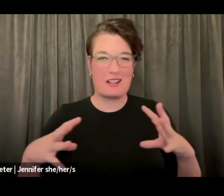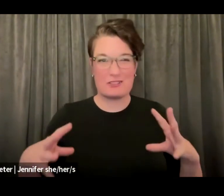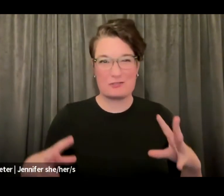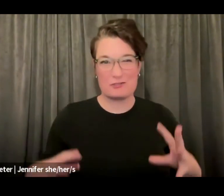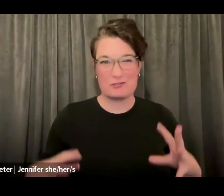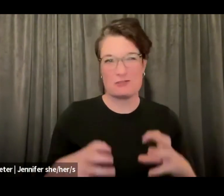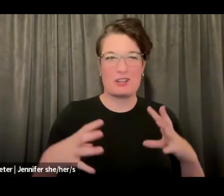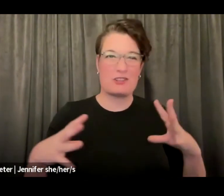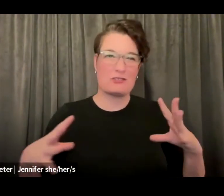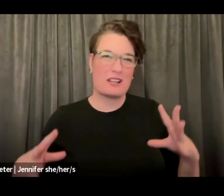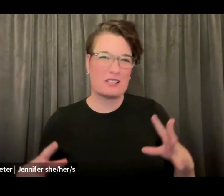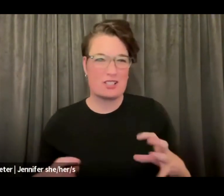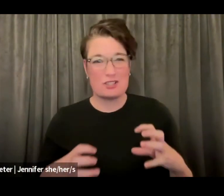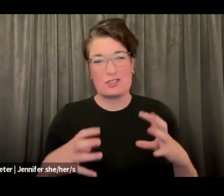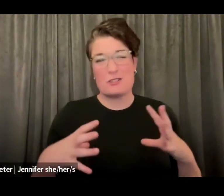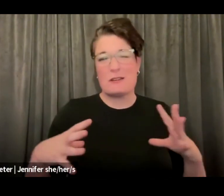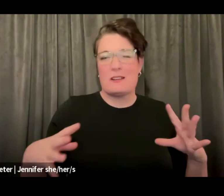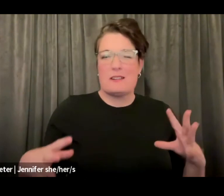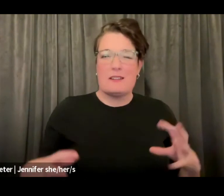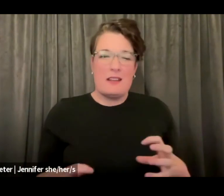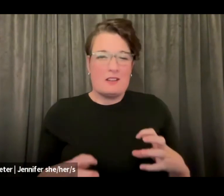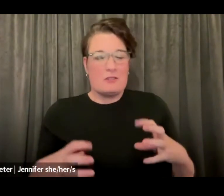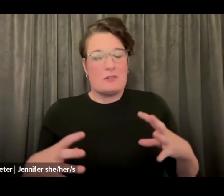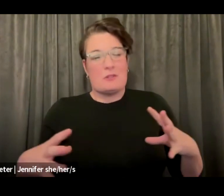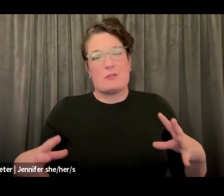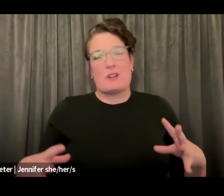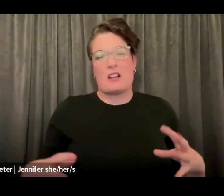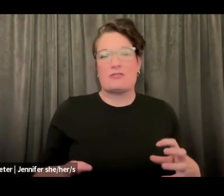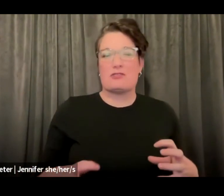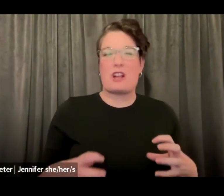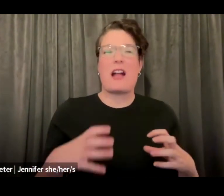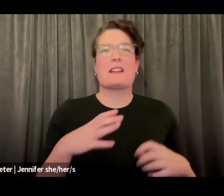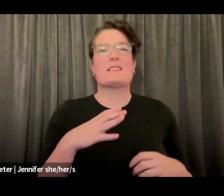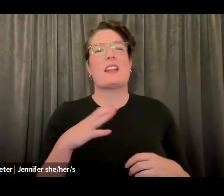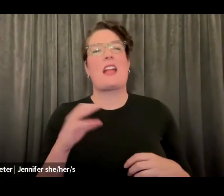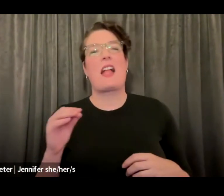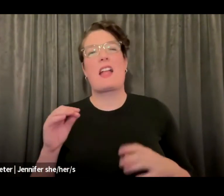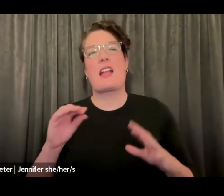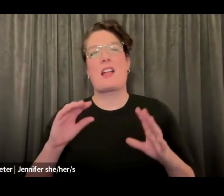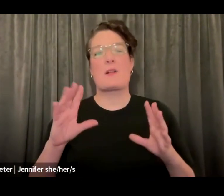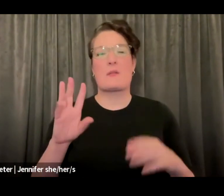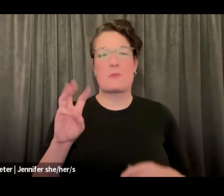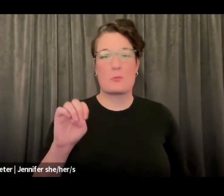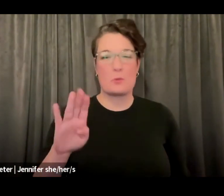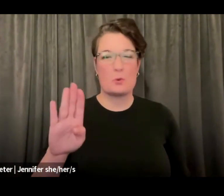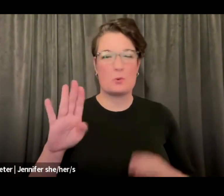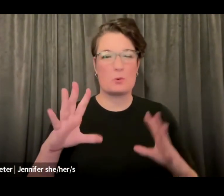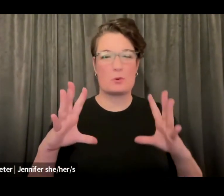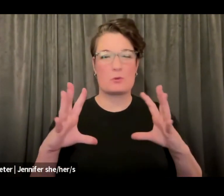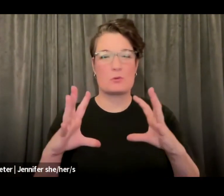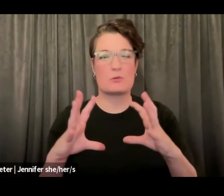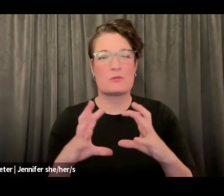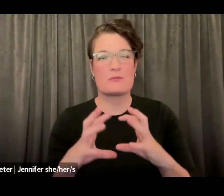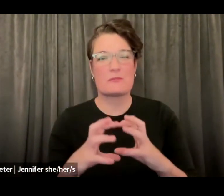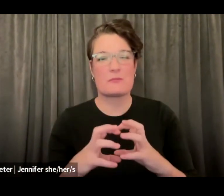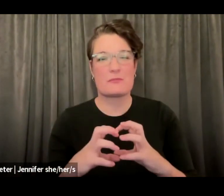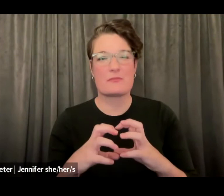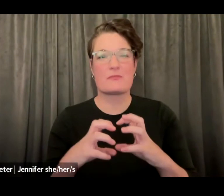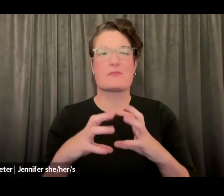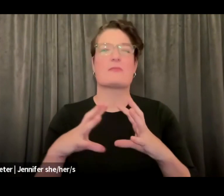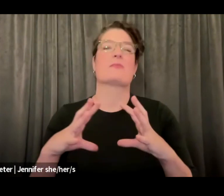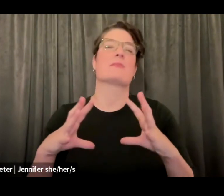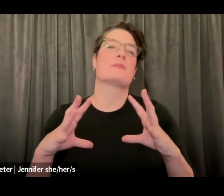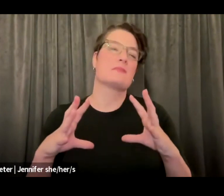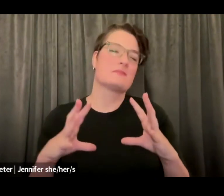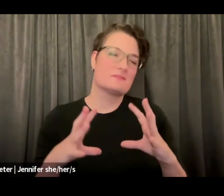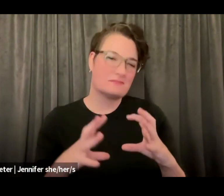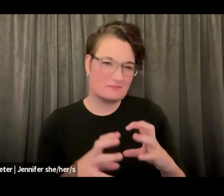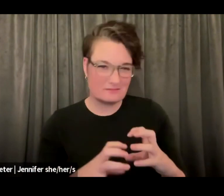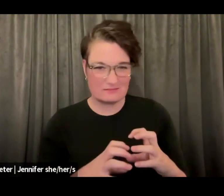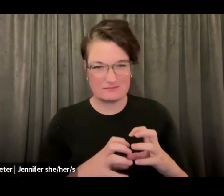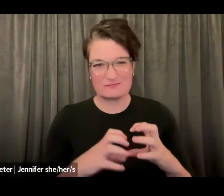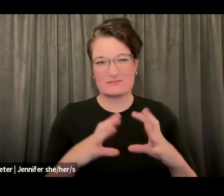She began to contract, she began to contract her womb and the whole world